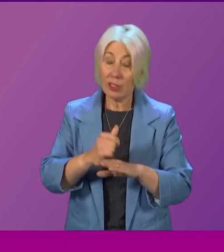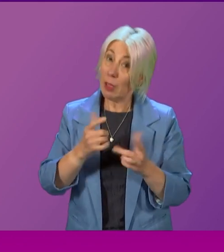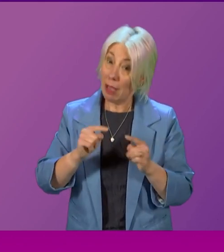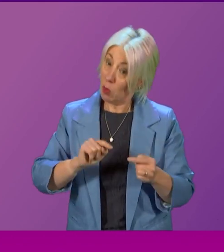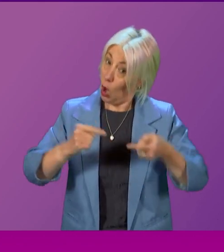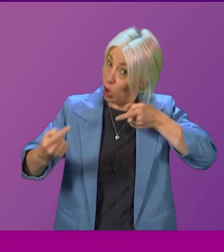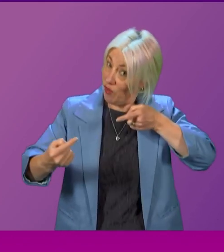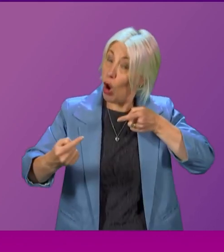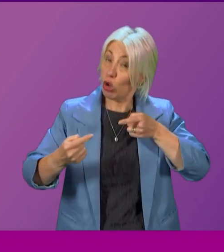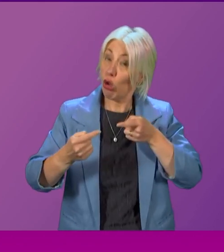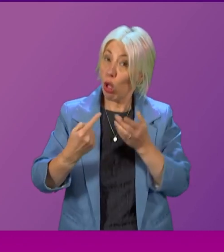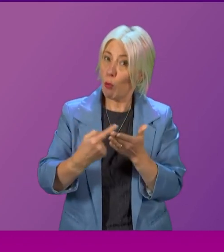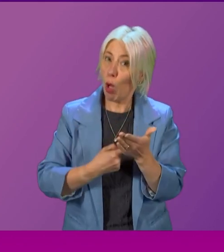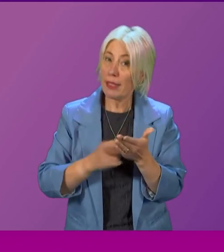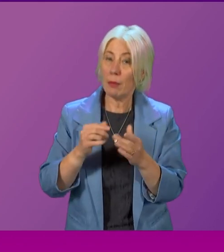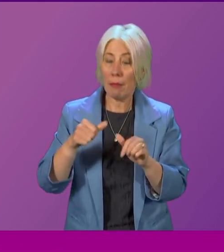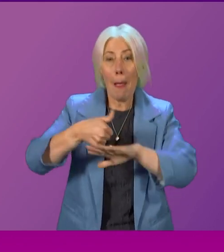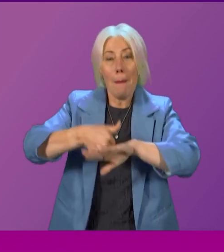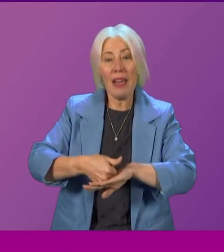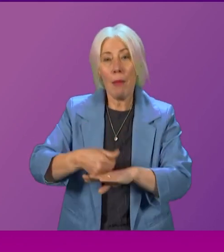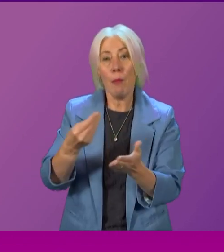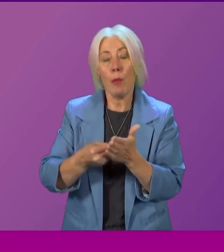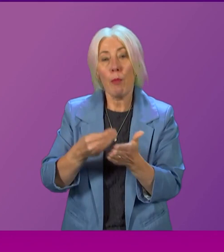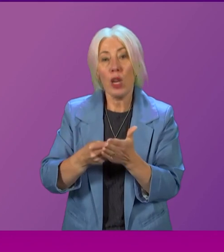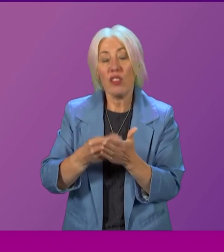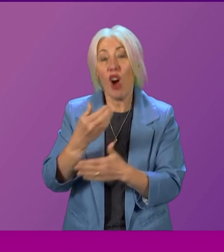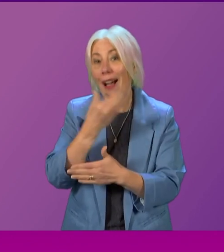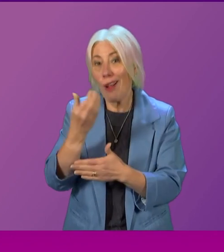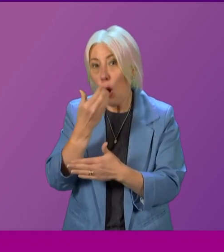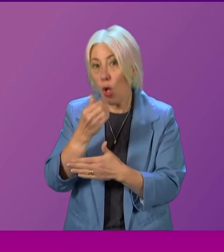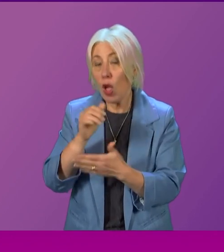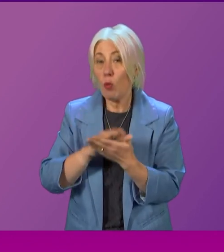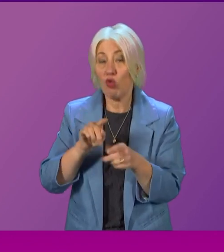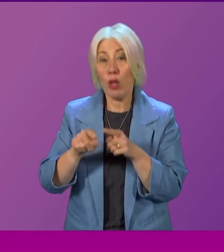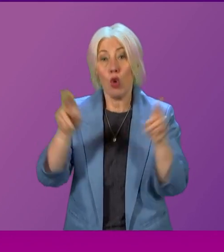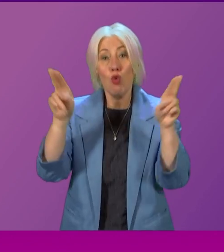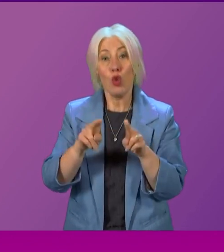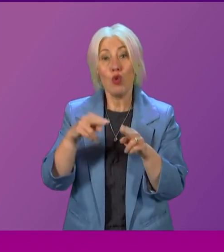minimum pricing for alcohol, to try to reduce the harm that we know alcohol can do.